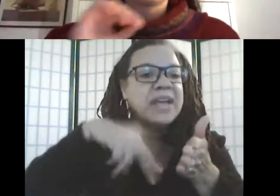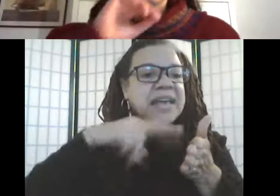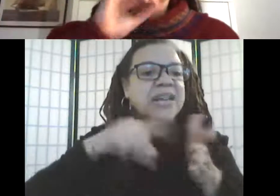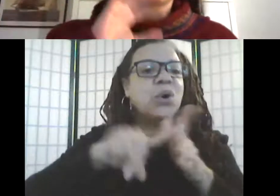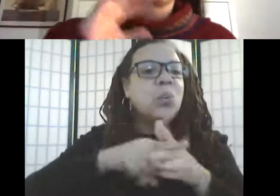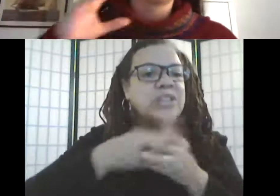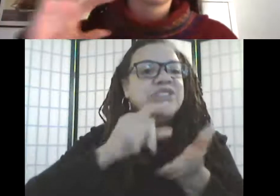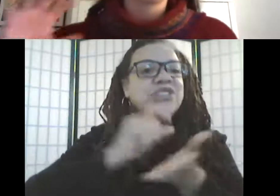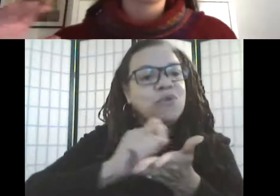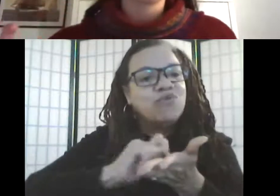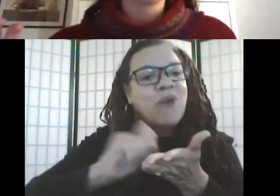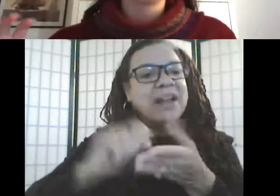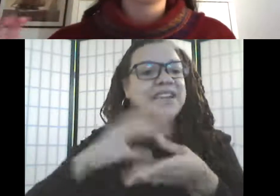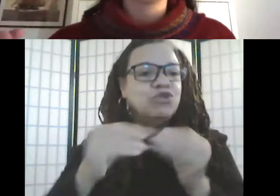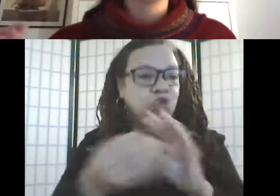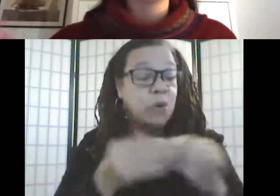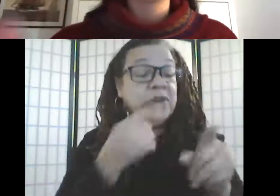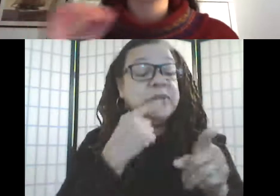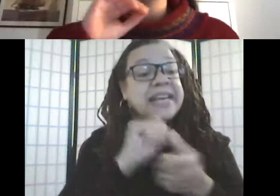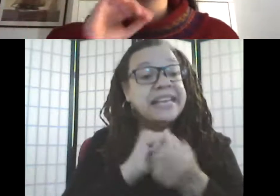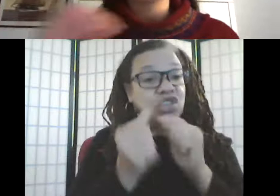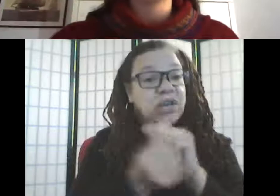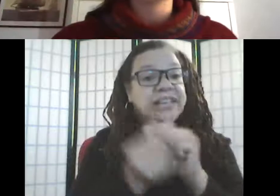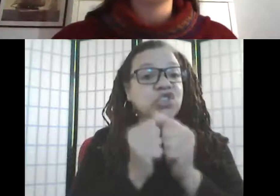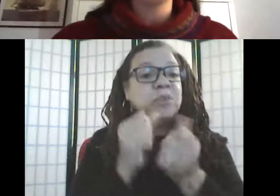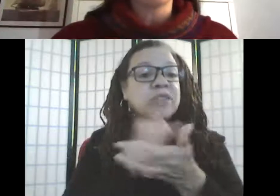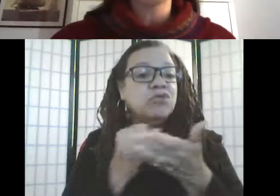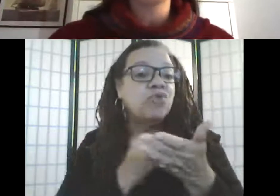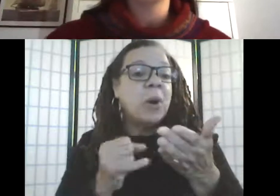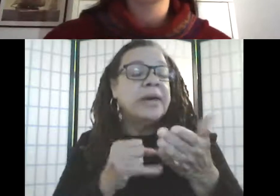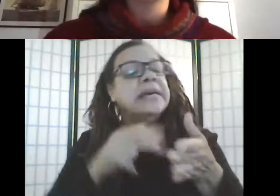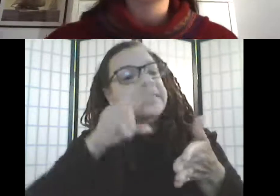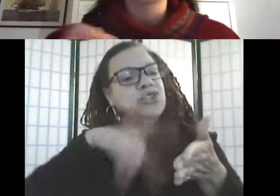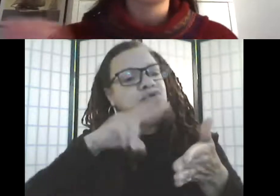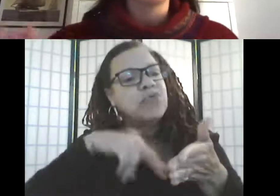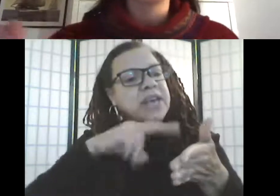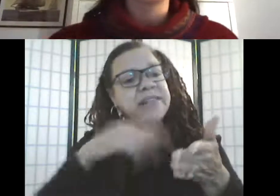you said how it's like it changes a little bit with the drawing. Did you read through all of it before you drew it,